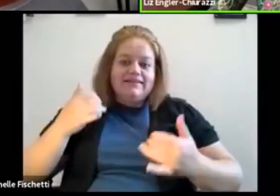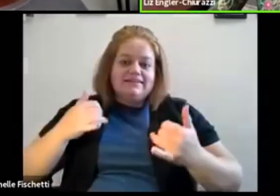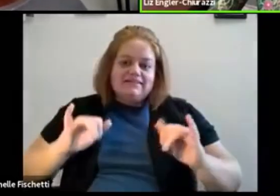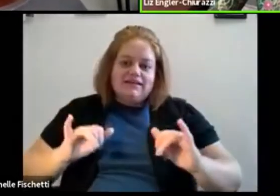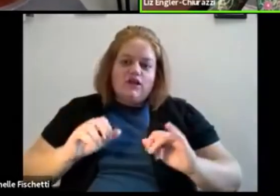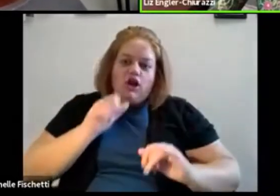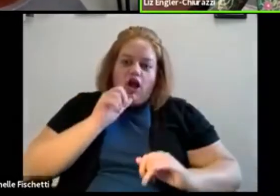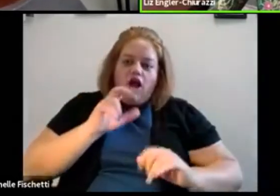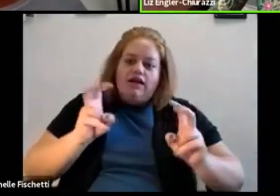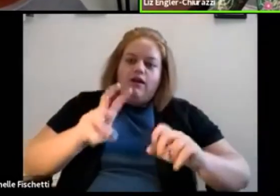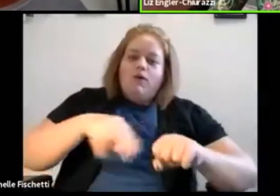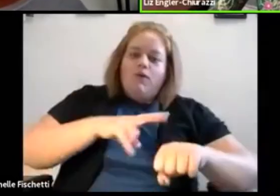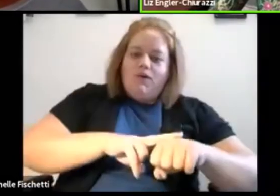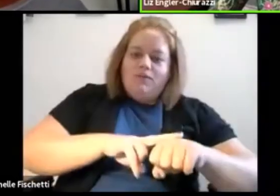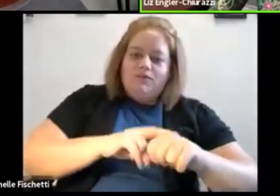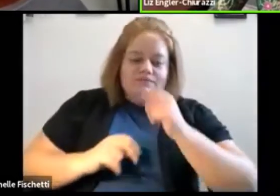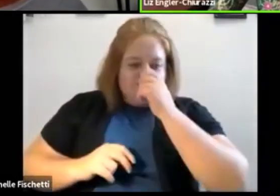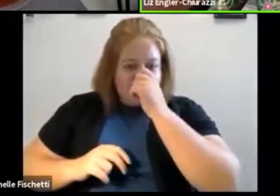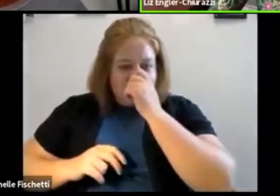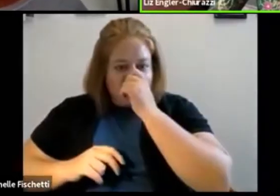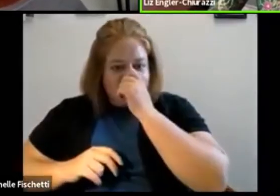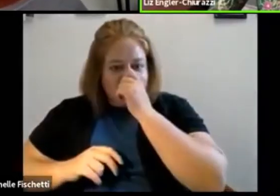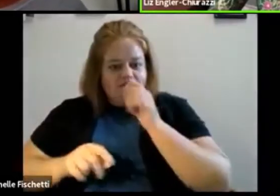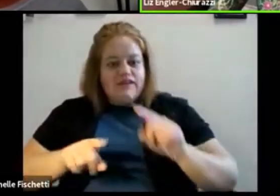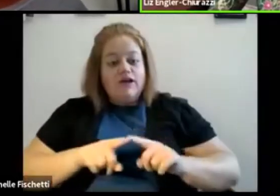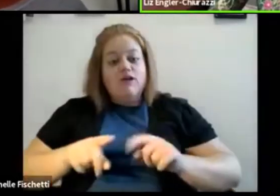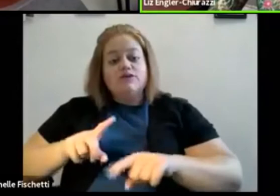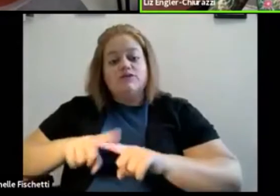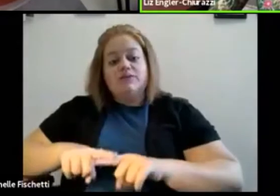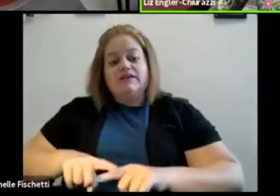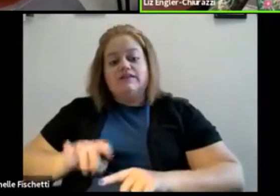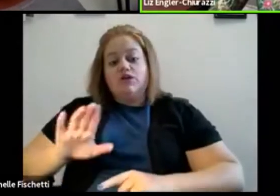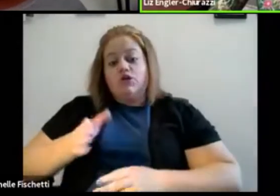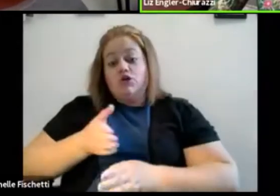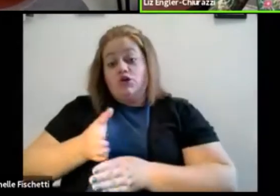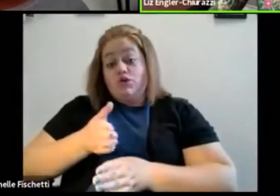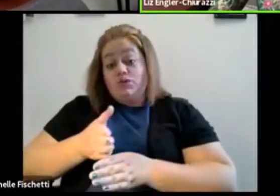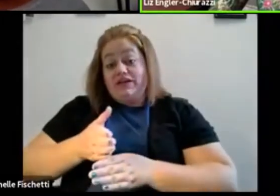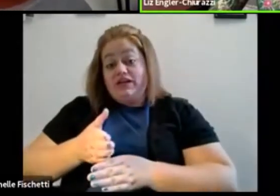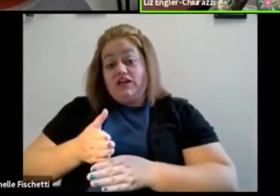really depends on what stage you are at your career so when I was just starting